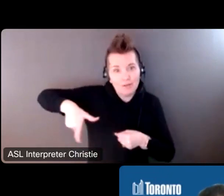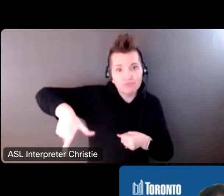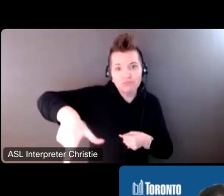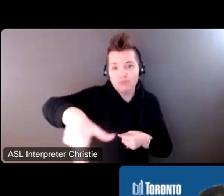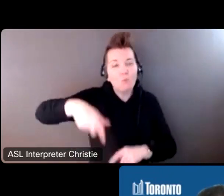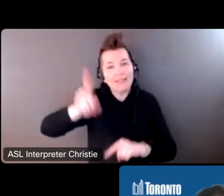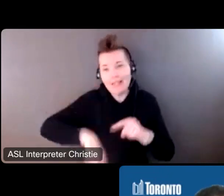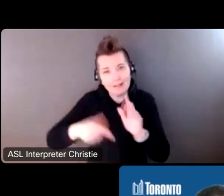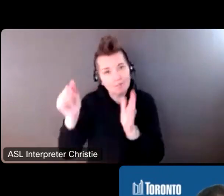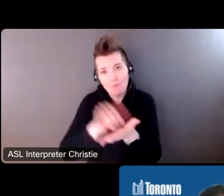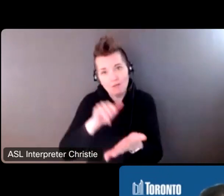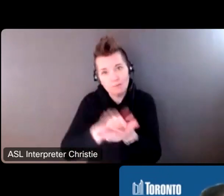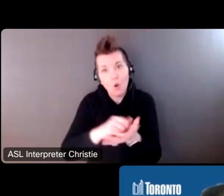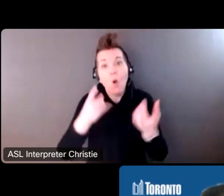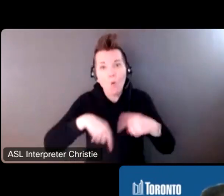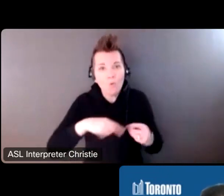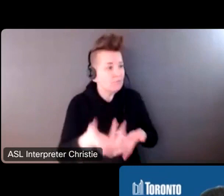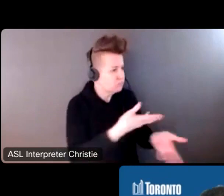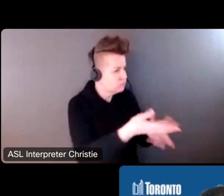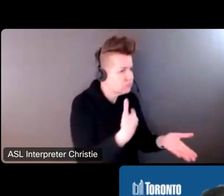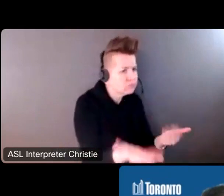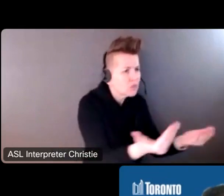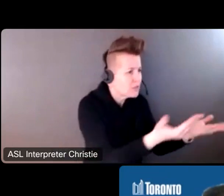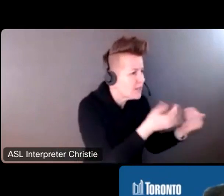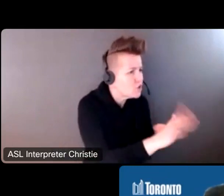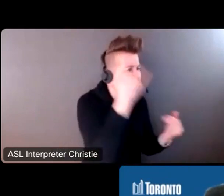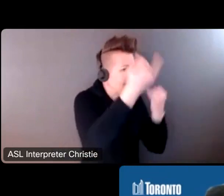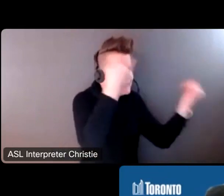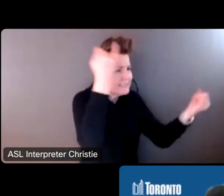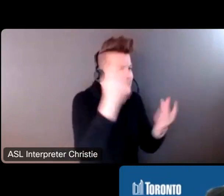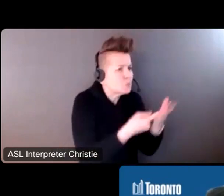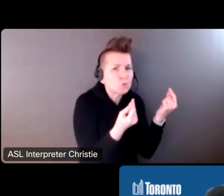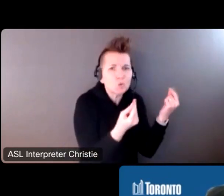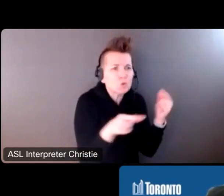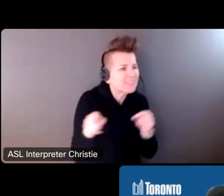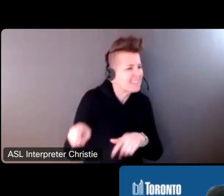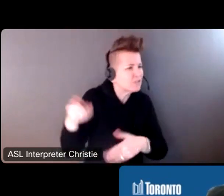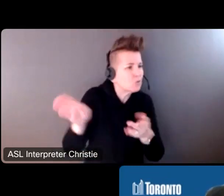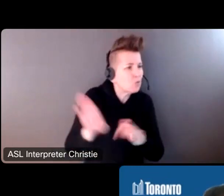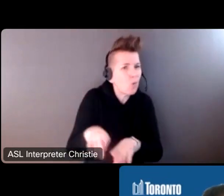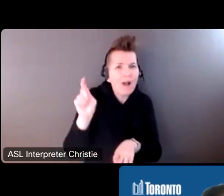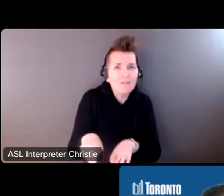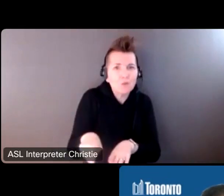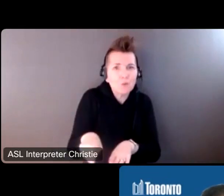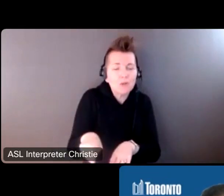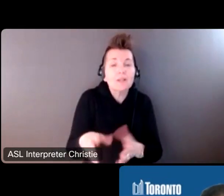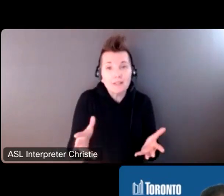with the public on those decisions, especially on those projects where we see the occupation